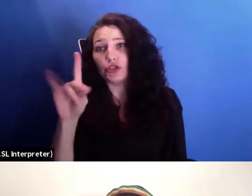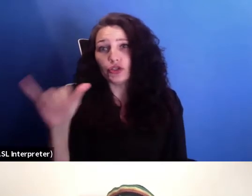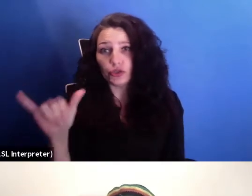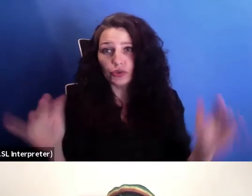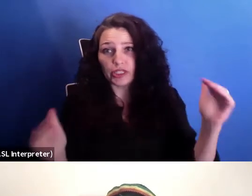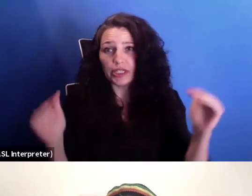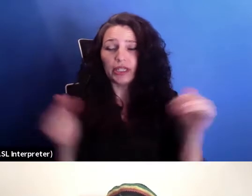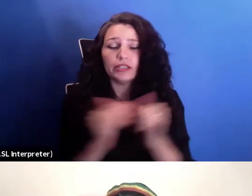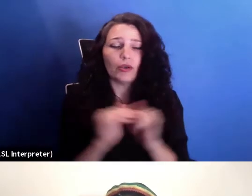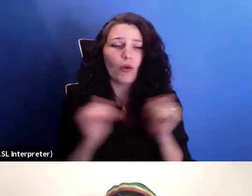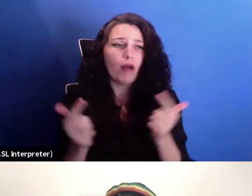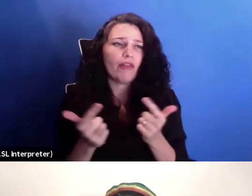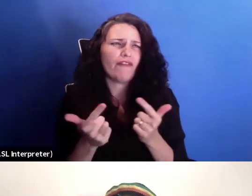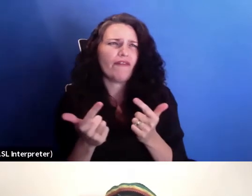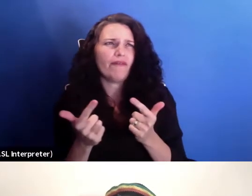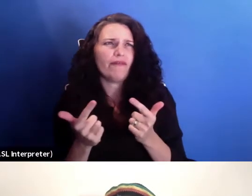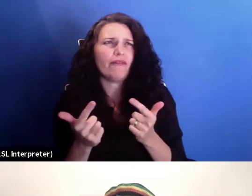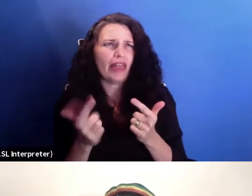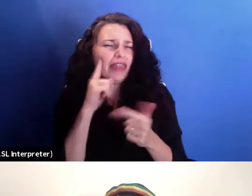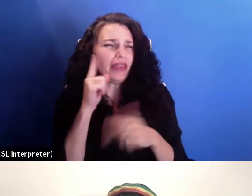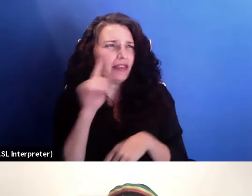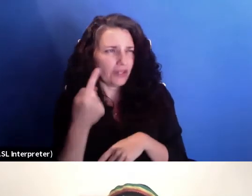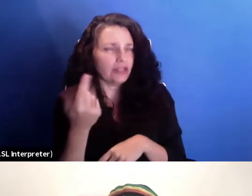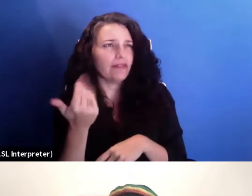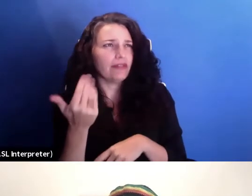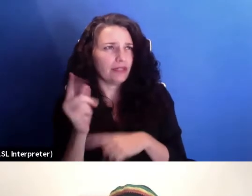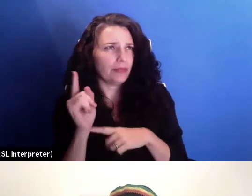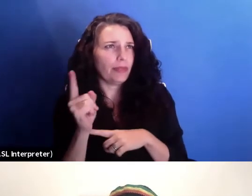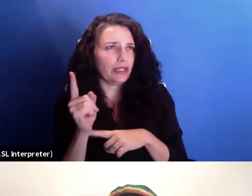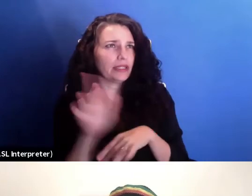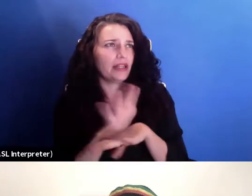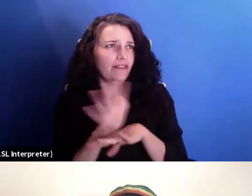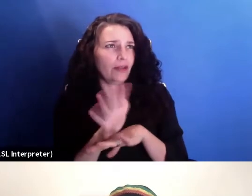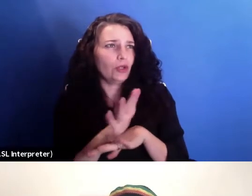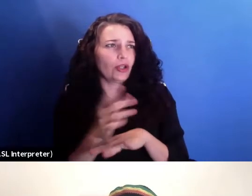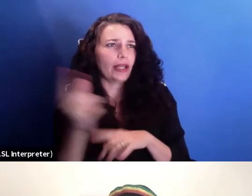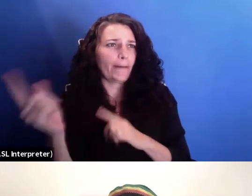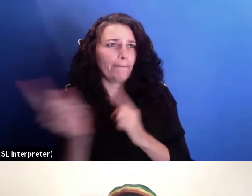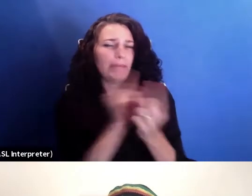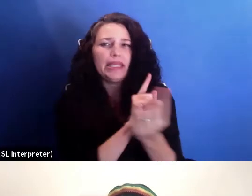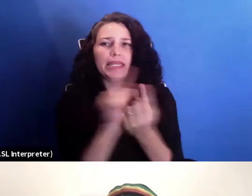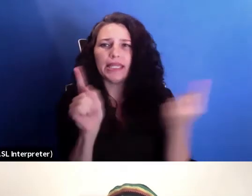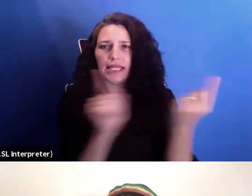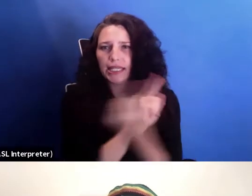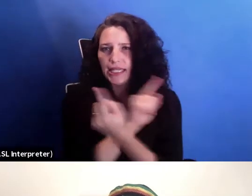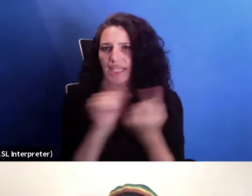along with in the People's Video Theater Footage, you're meeting other campers and everything. And then sort of Judy,